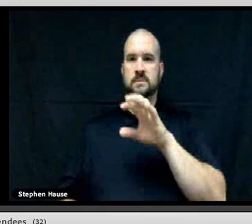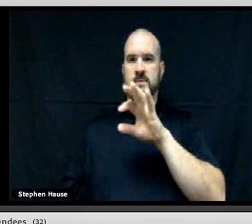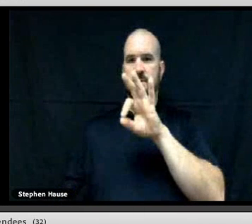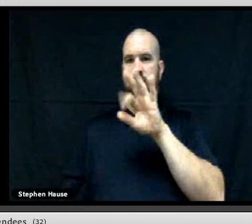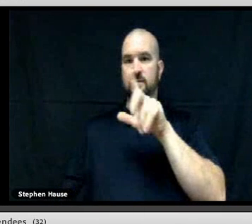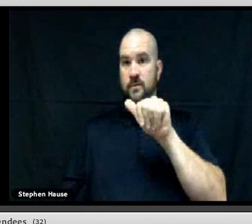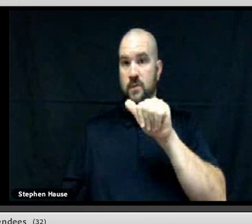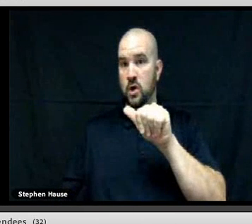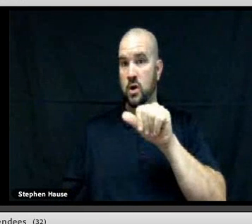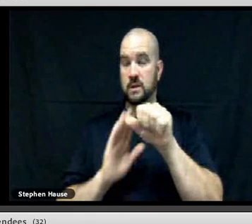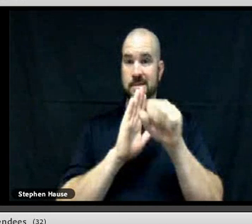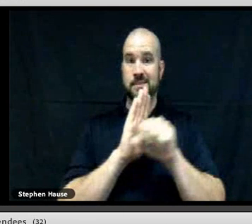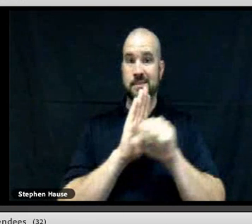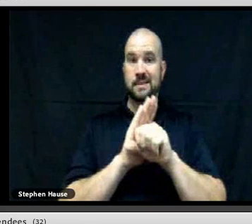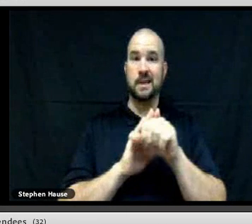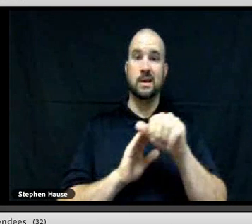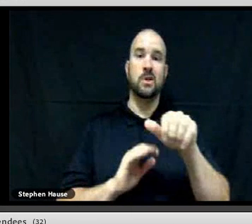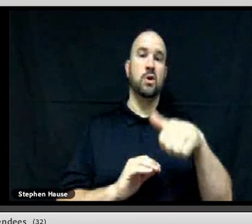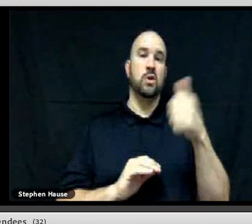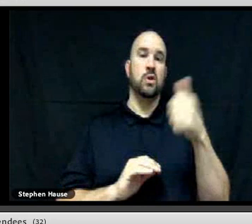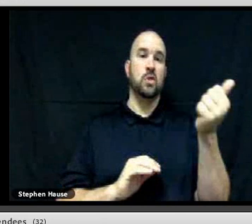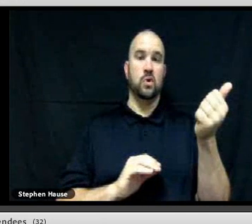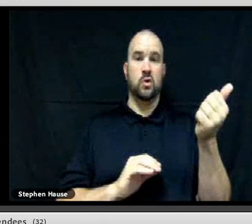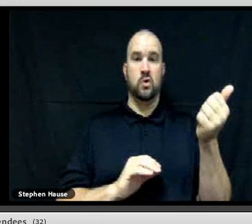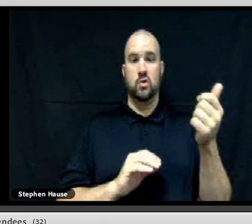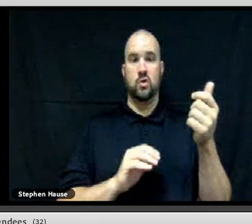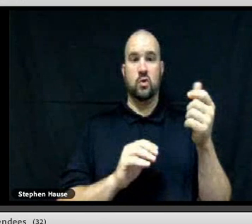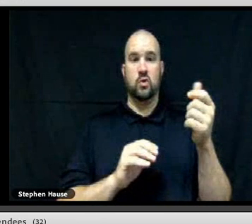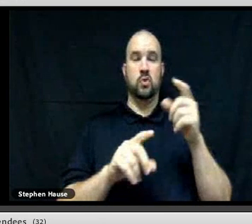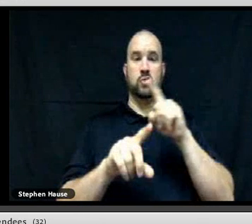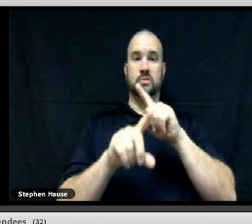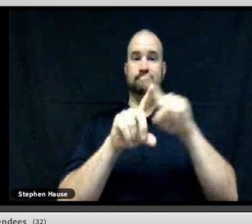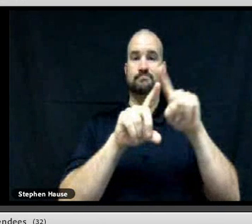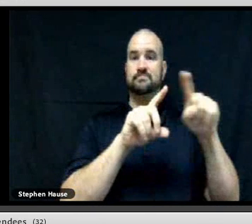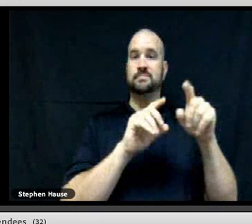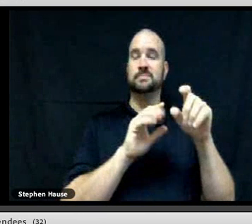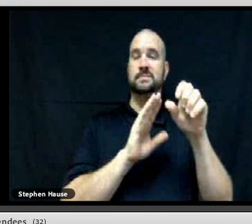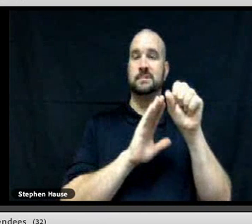but others like the Plains to Peaks Collective serve multiple states. They serve Montana and the Dakotas.